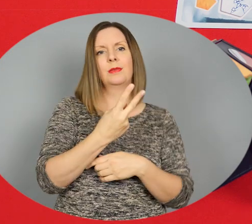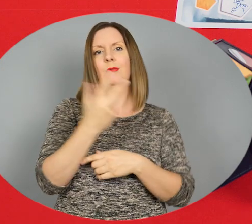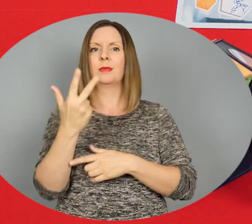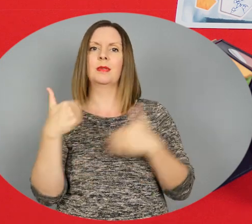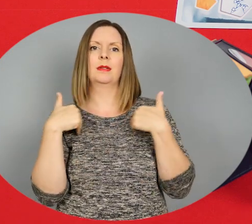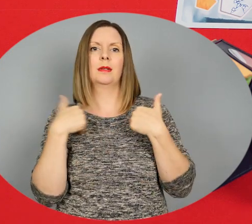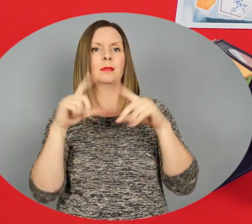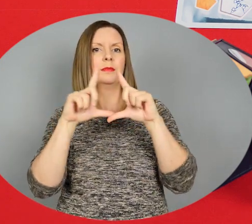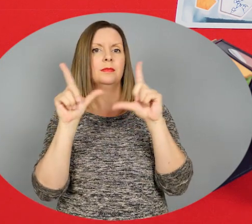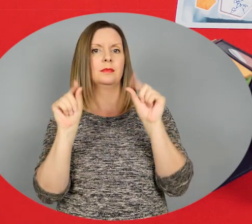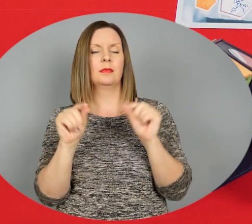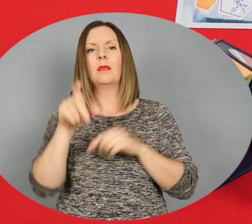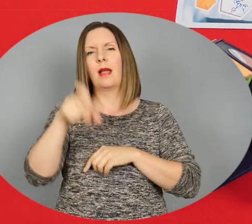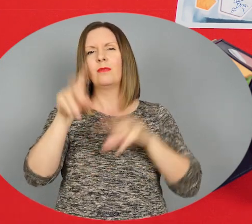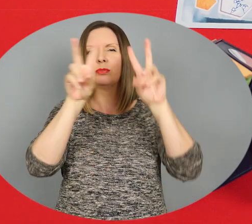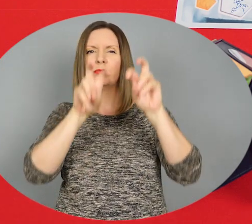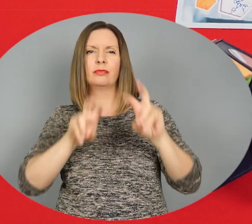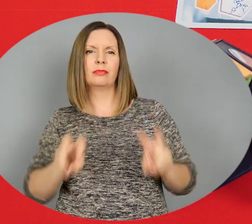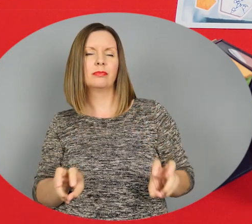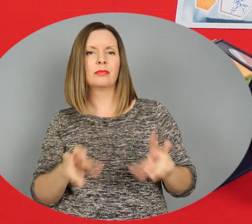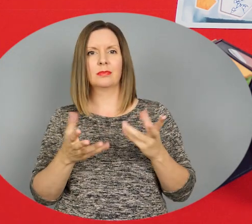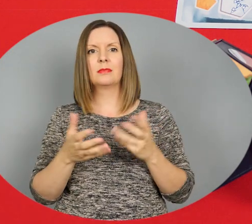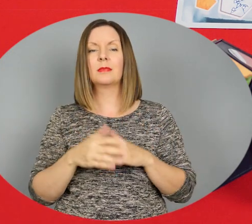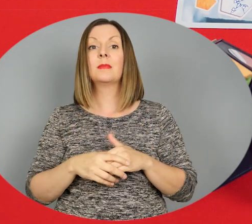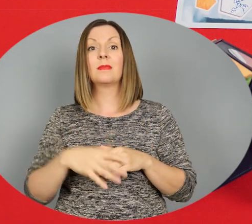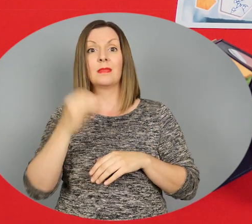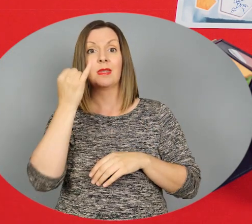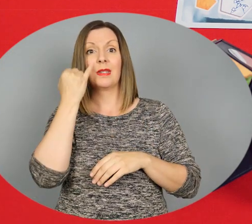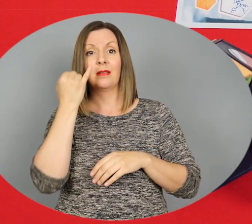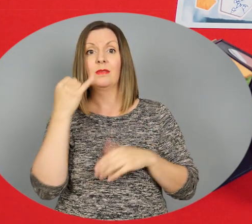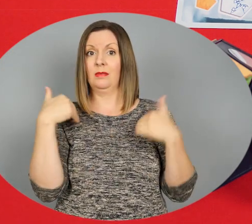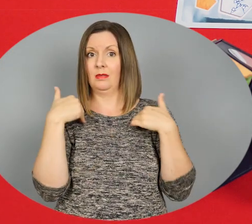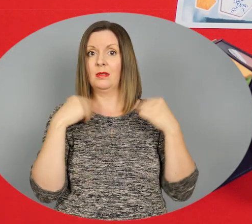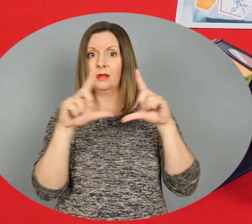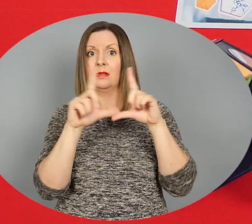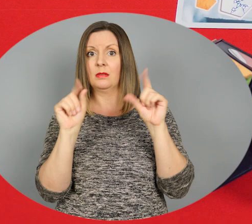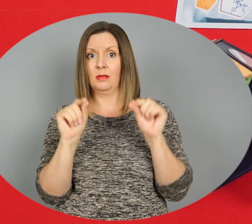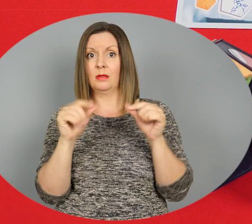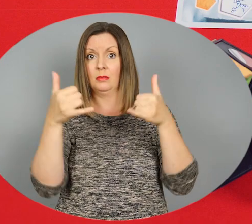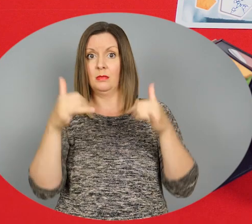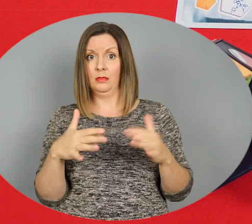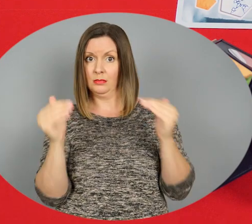be 2 or even 3 animal cards which will be assessed separately. Also, if there’s ever